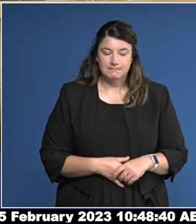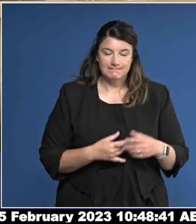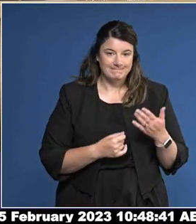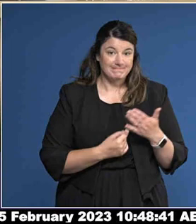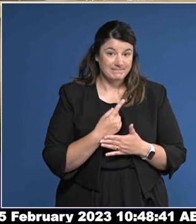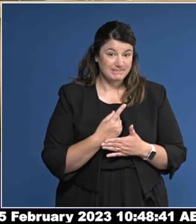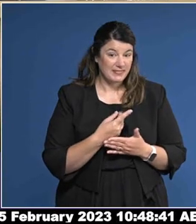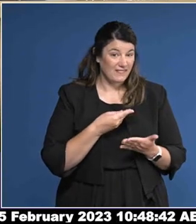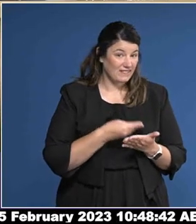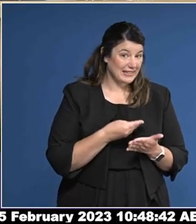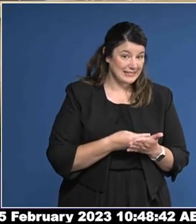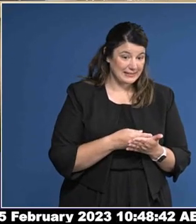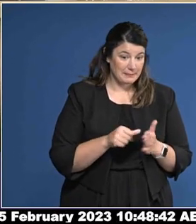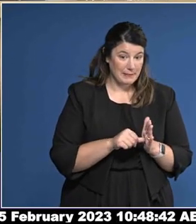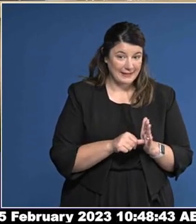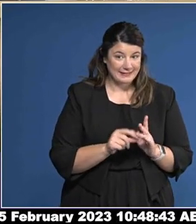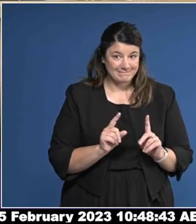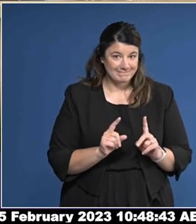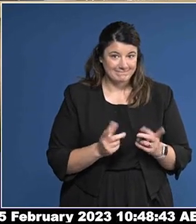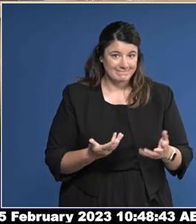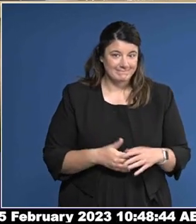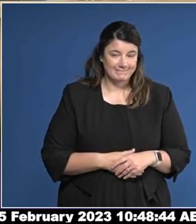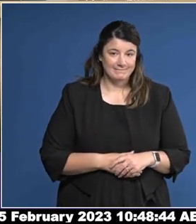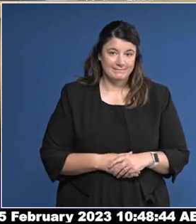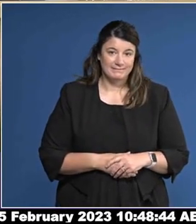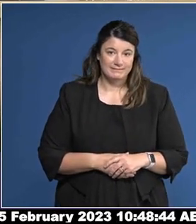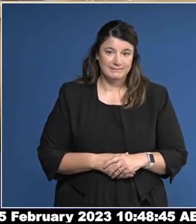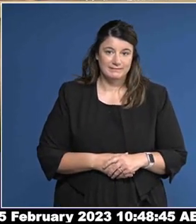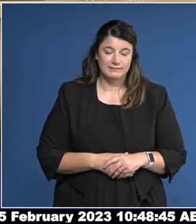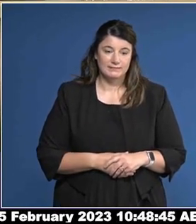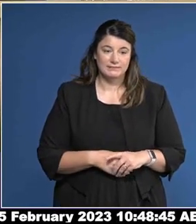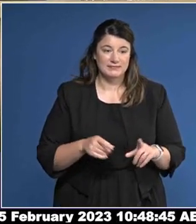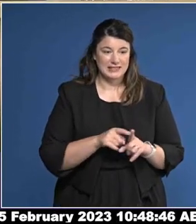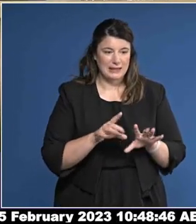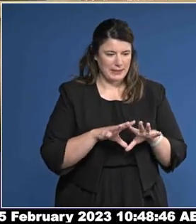fund this. Like everything that we do, there's a requirement to fund these